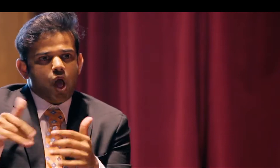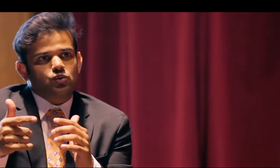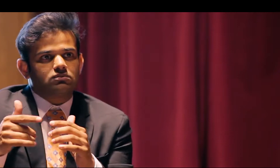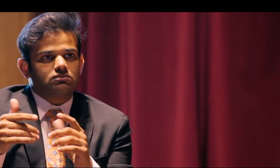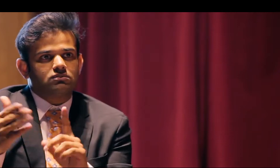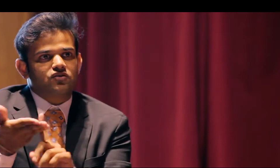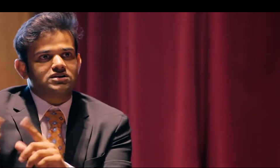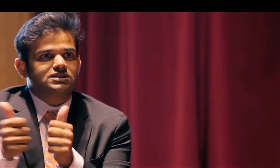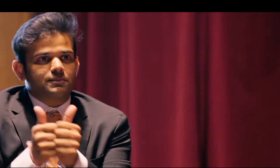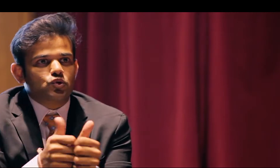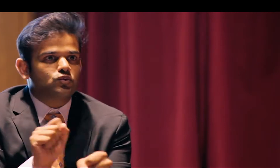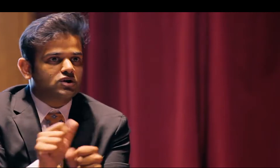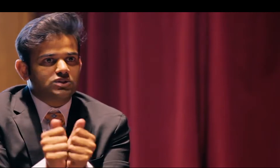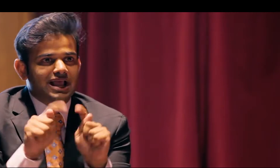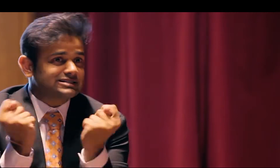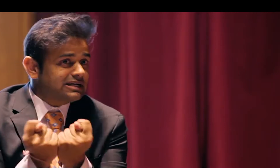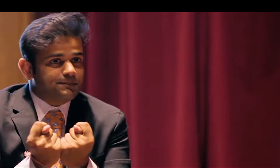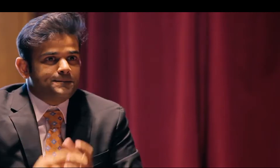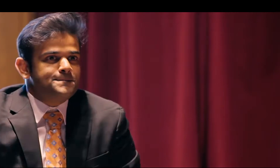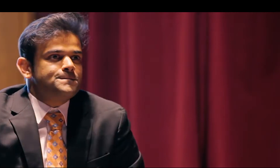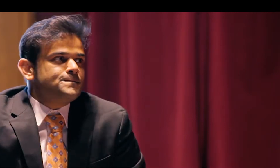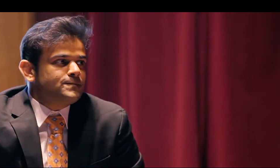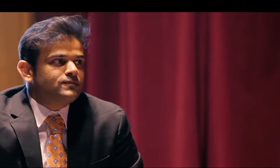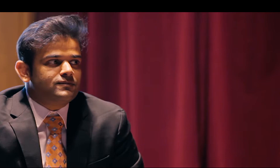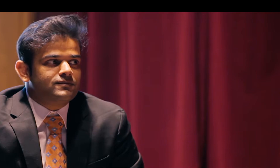the strategies and helping them what, build team work?